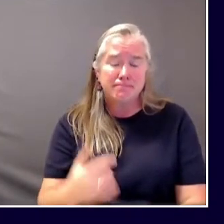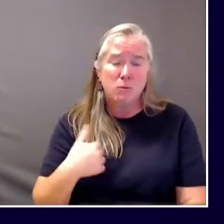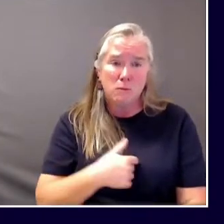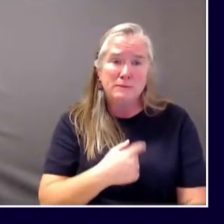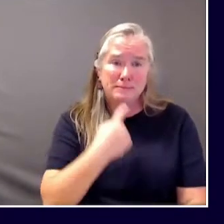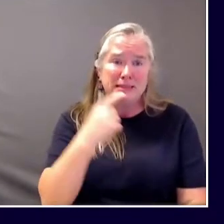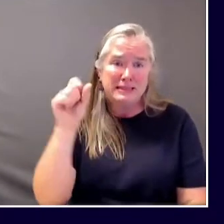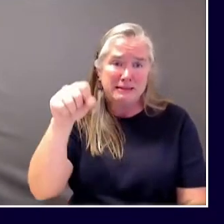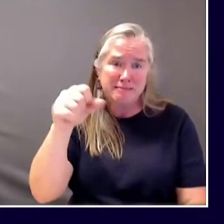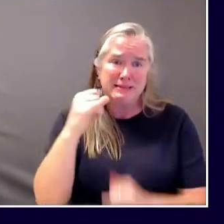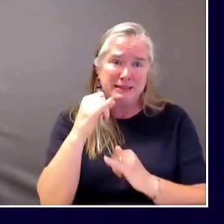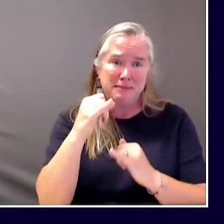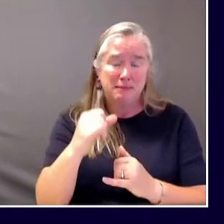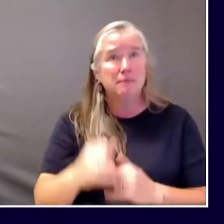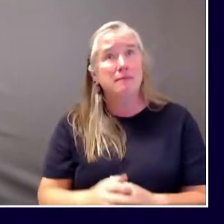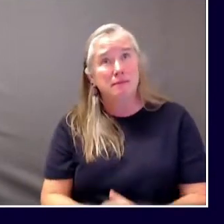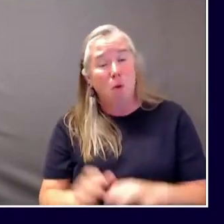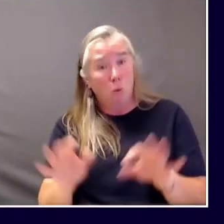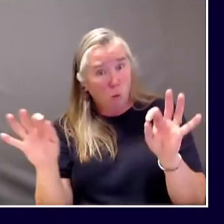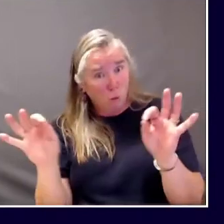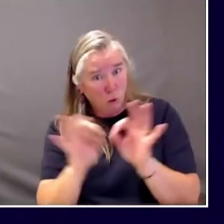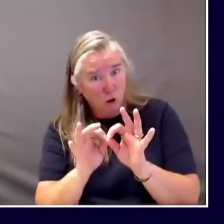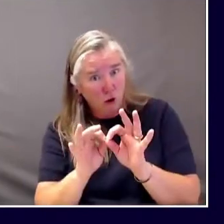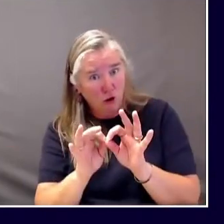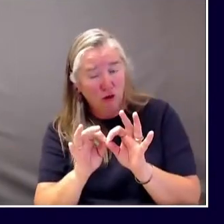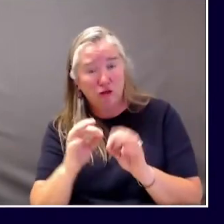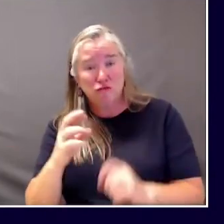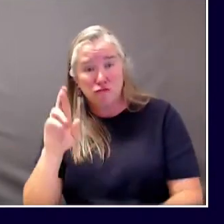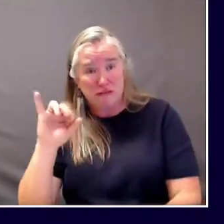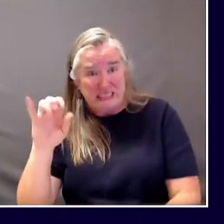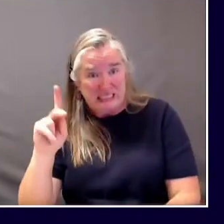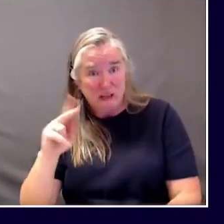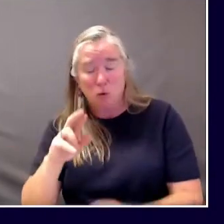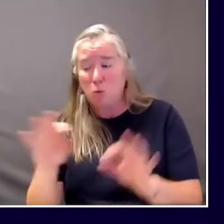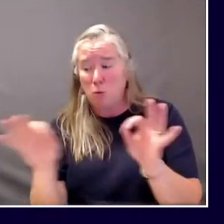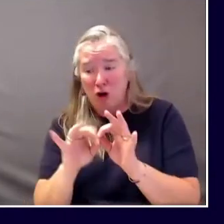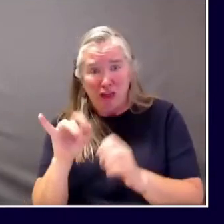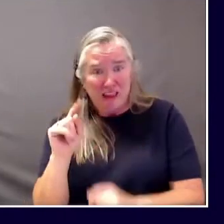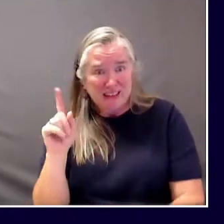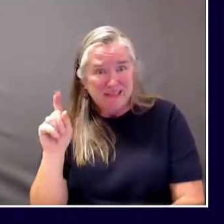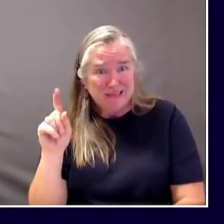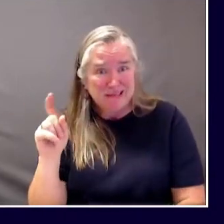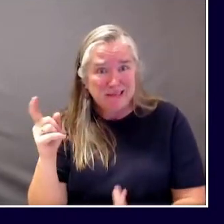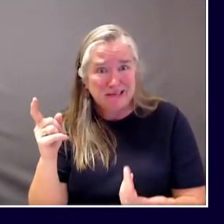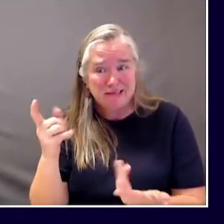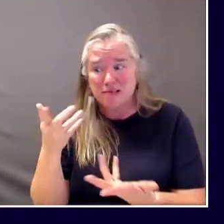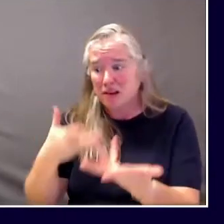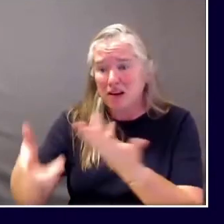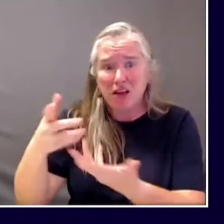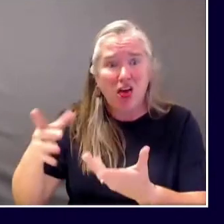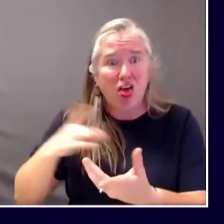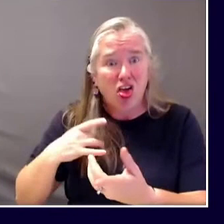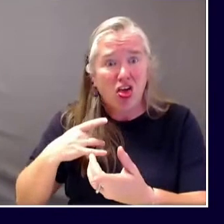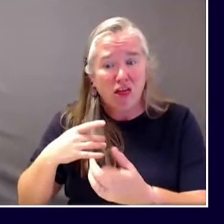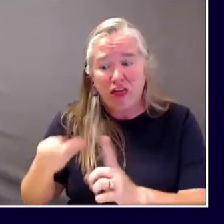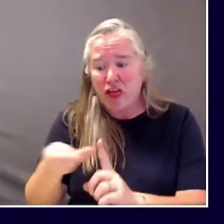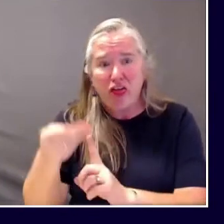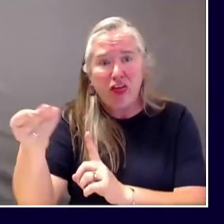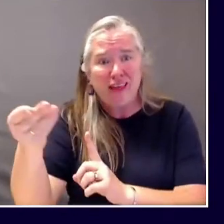but is it worth the risk is it worth it